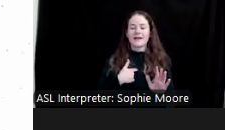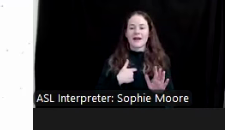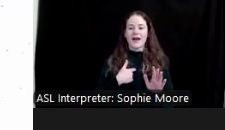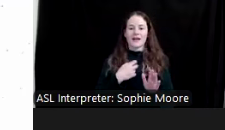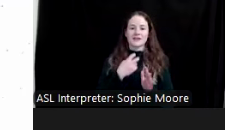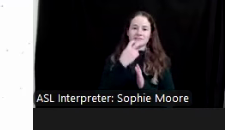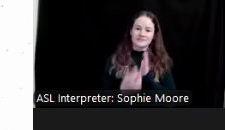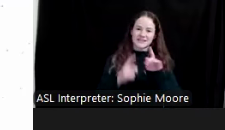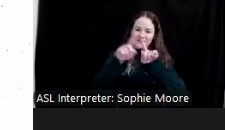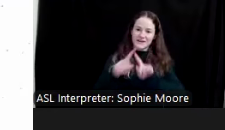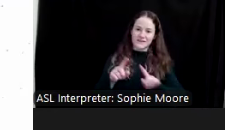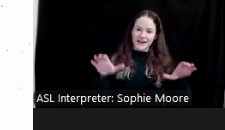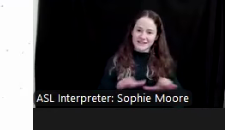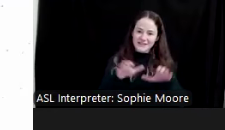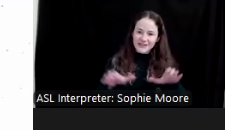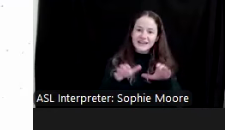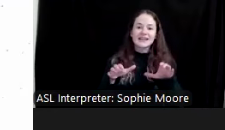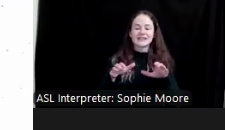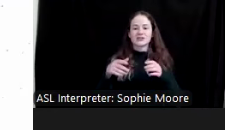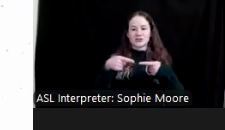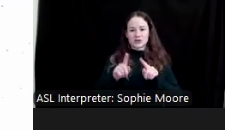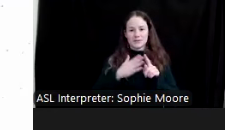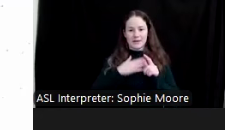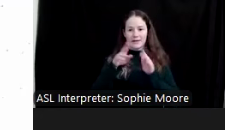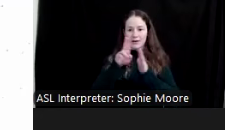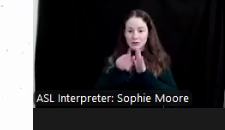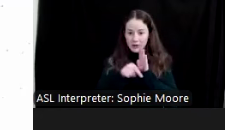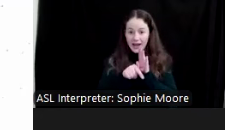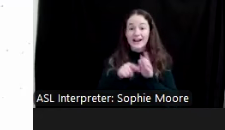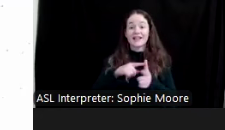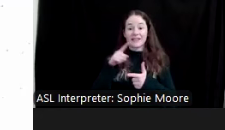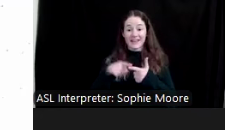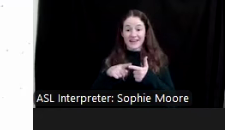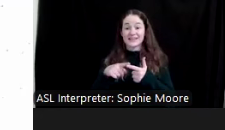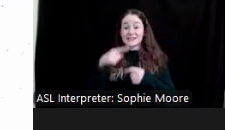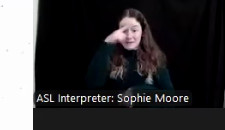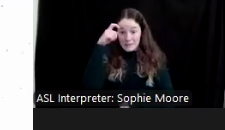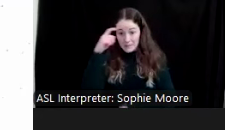years. And that summer worked at a camp for people with special needs in Northern Kentucky called Camp Kais. was